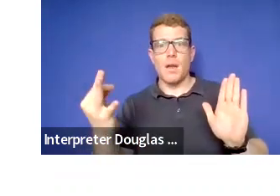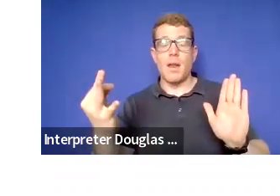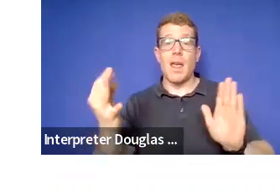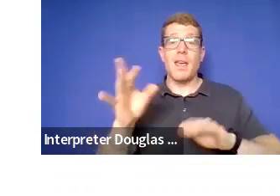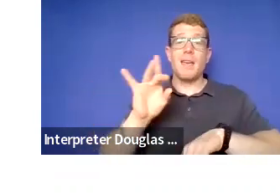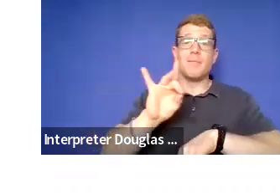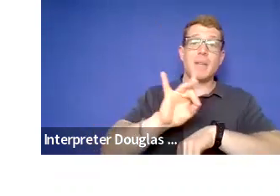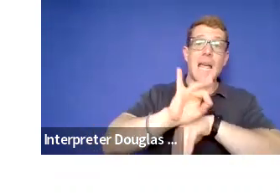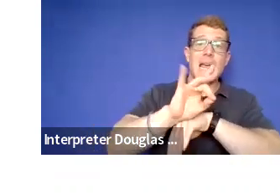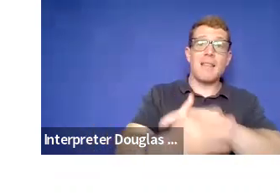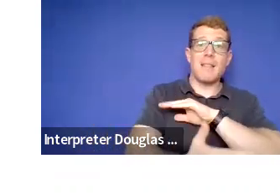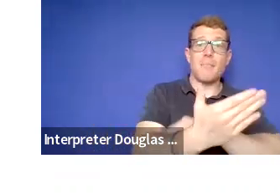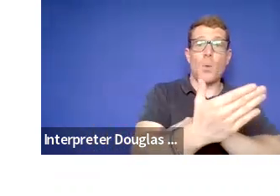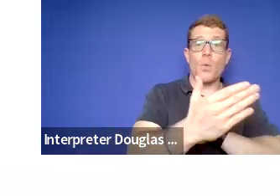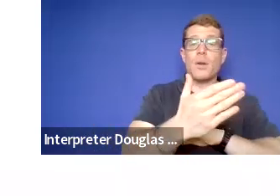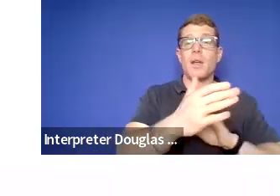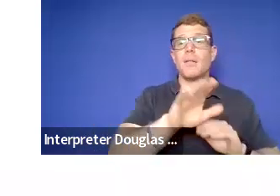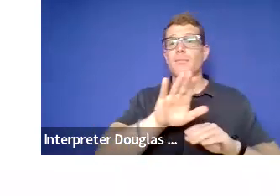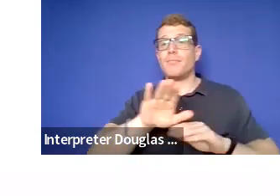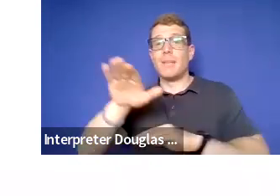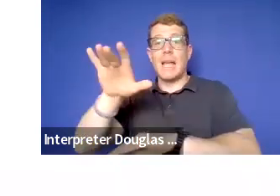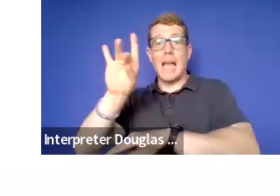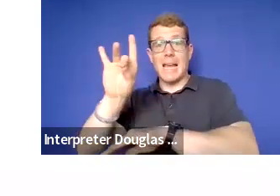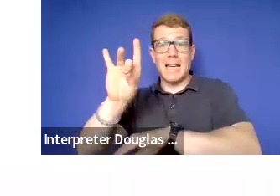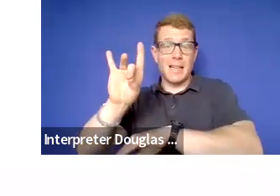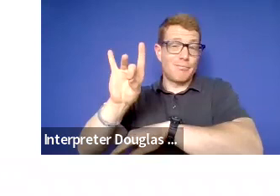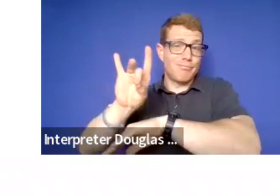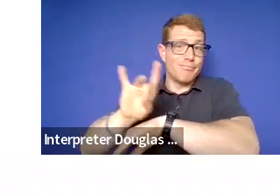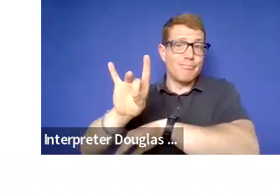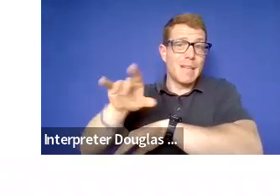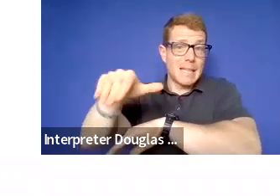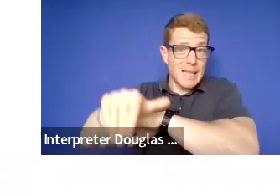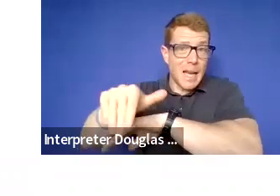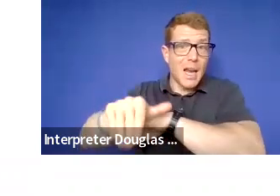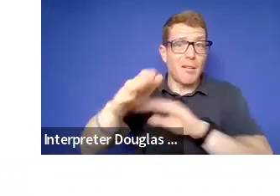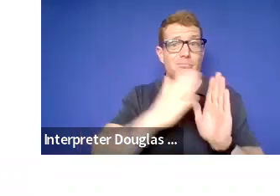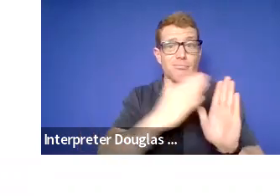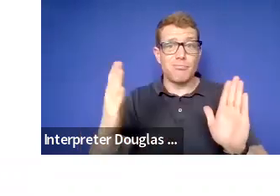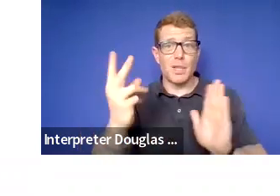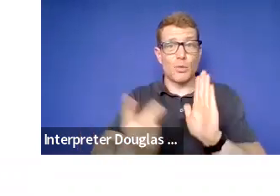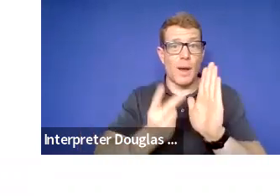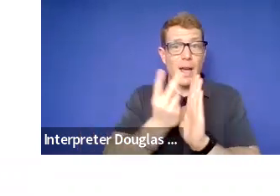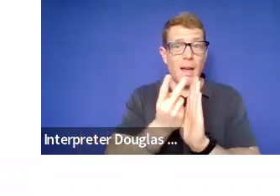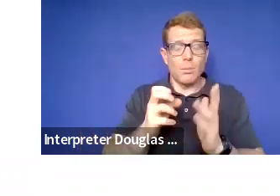To 8 Pm. and because they're having some issues with stopping the